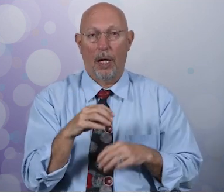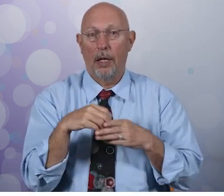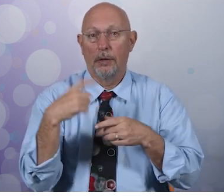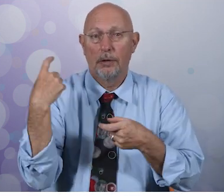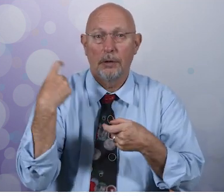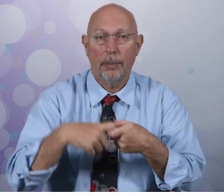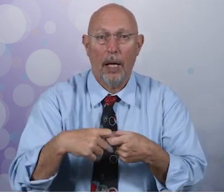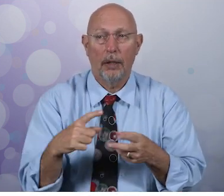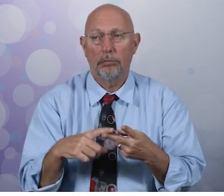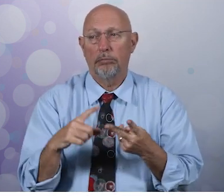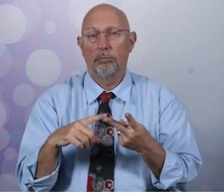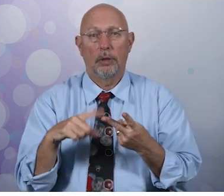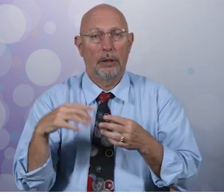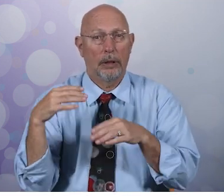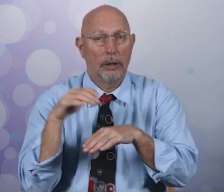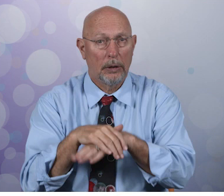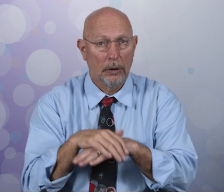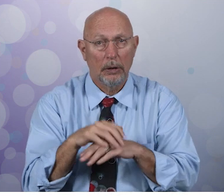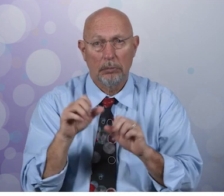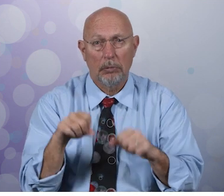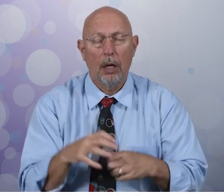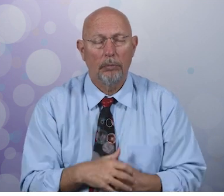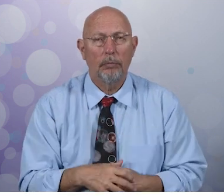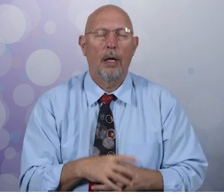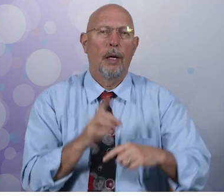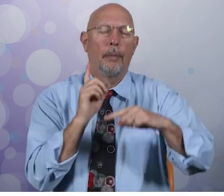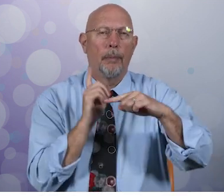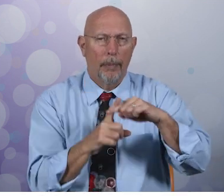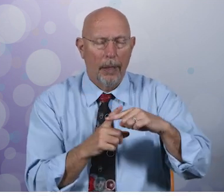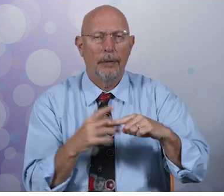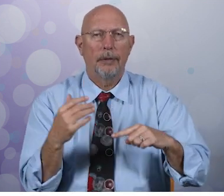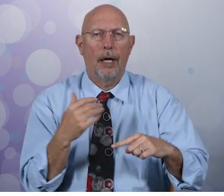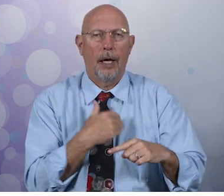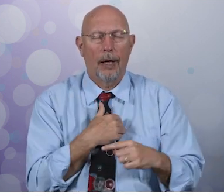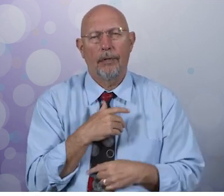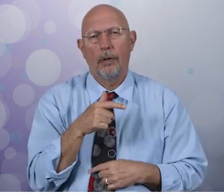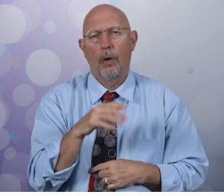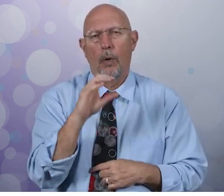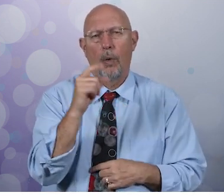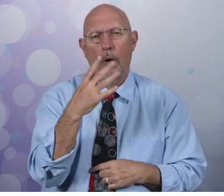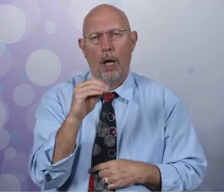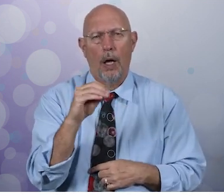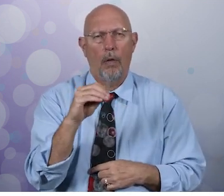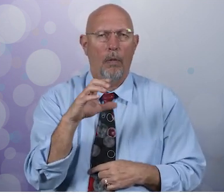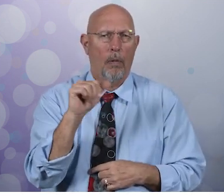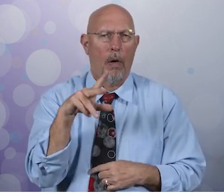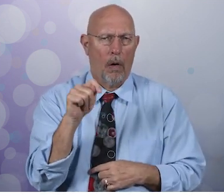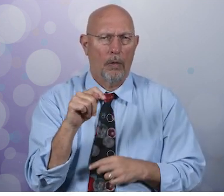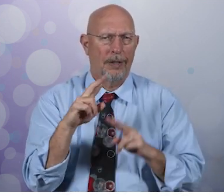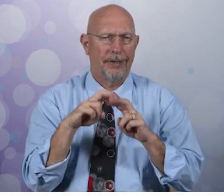and English. We also have the Ohio Alternate Assessment Decision-Making